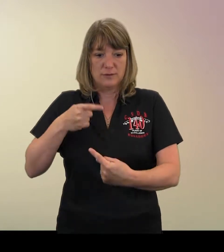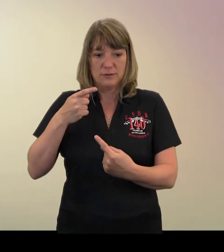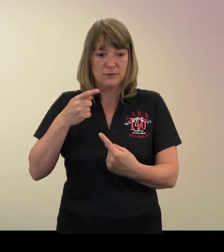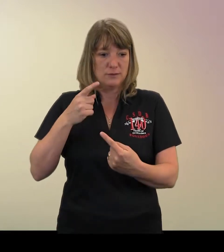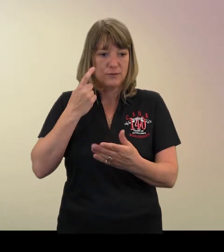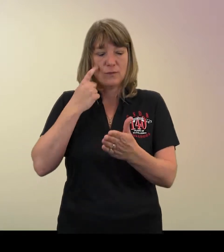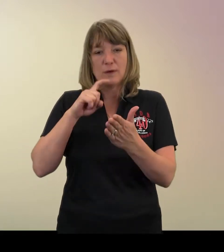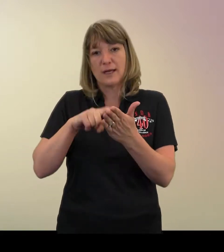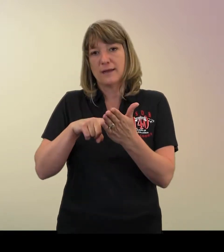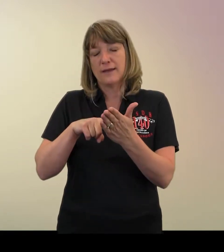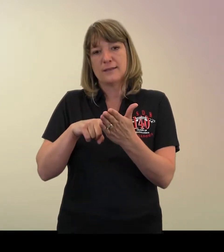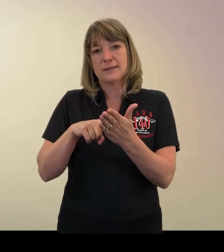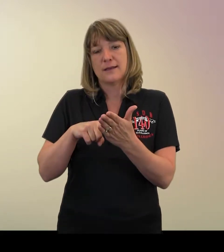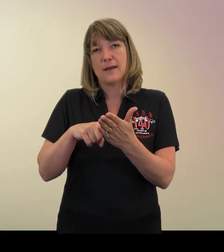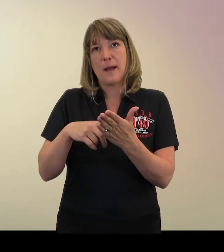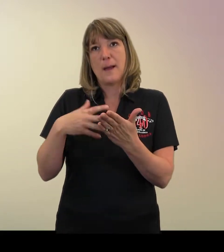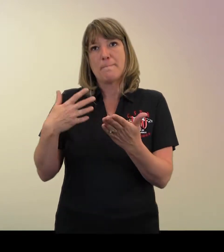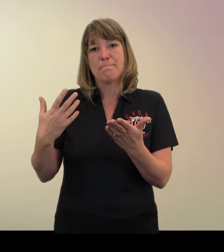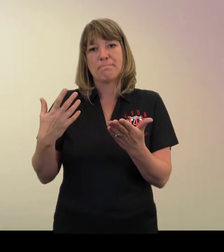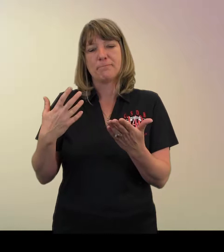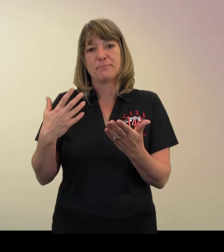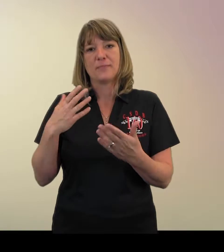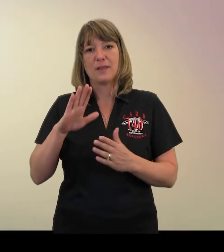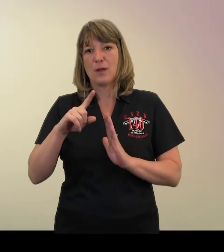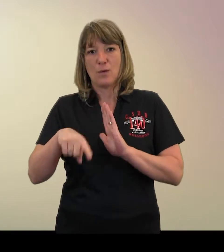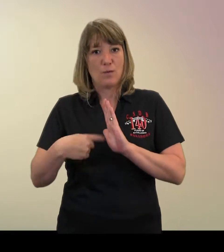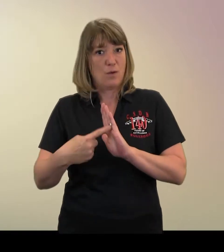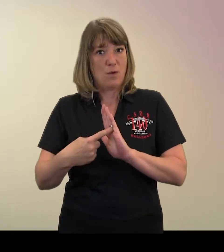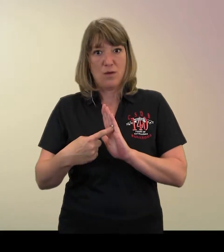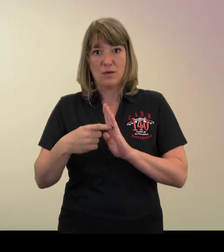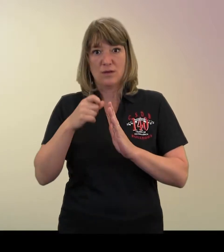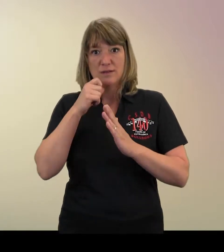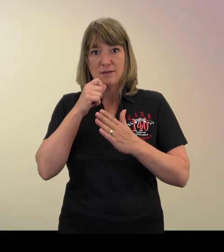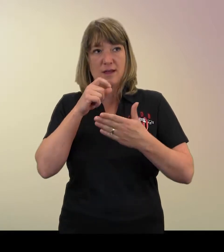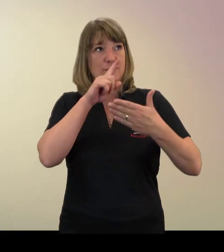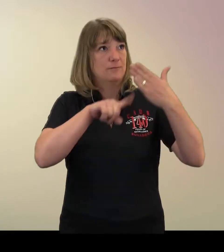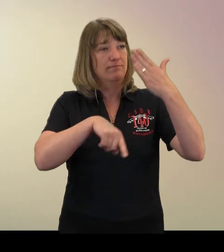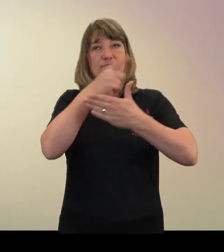recognizing that their role is not to correct all the peers